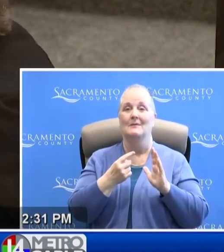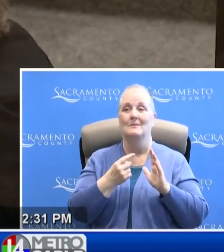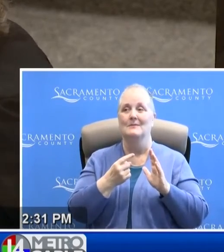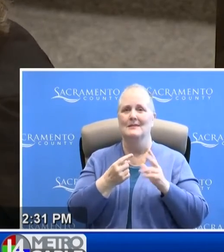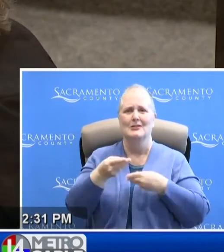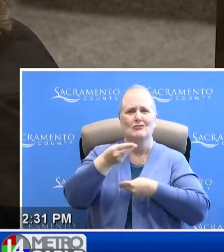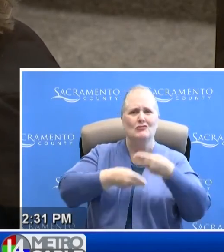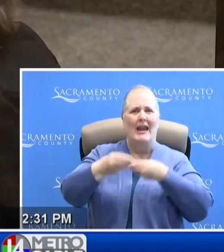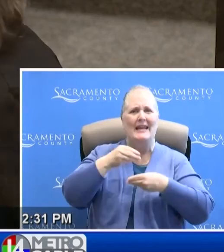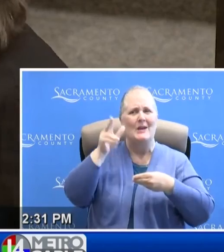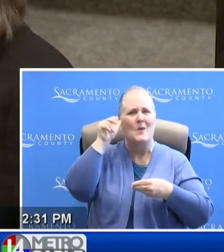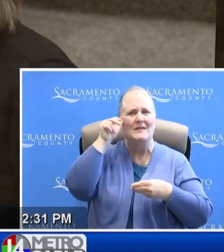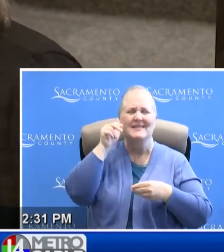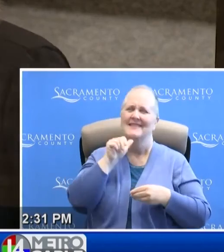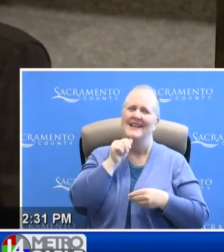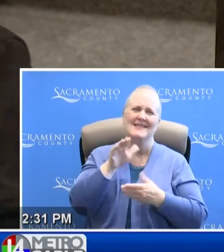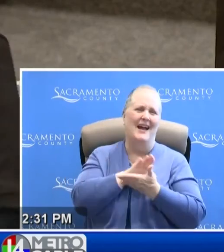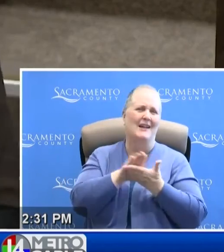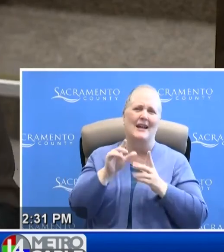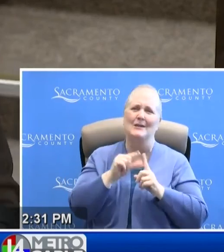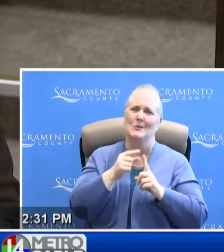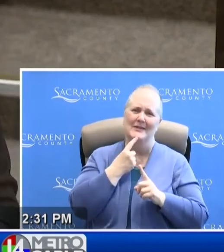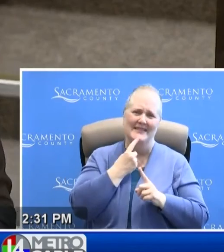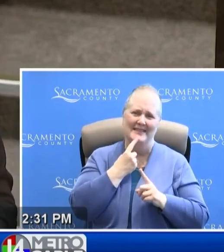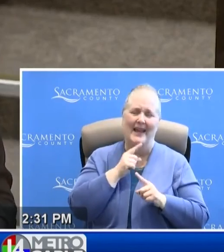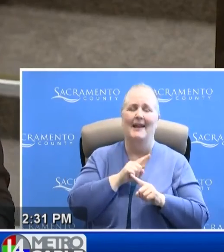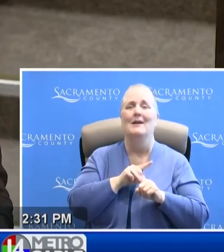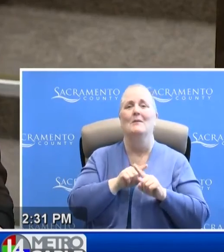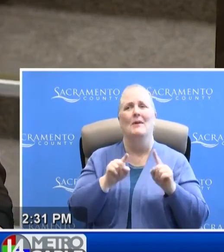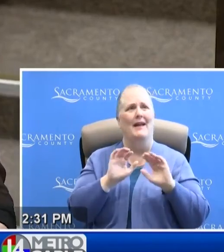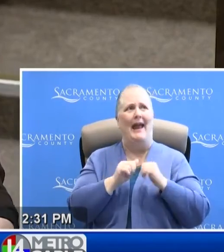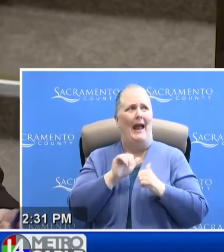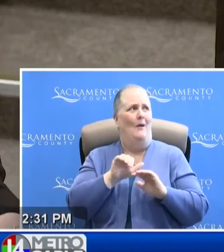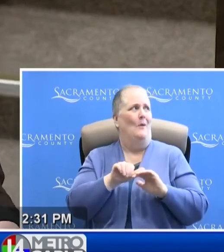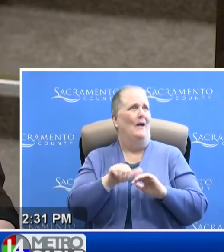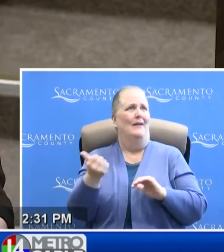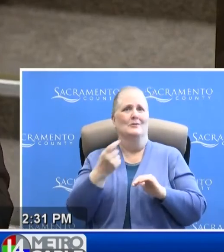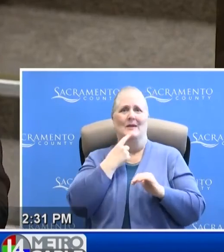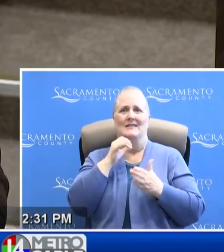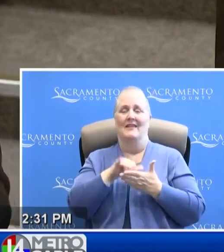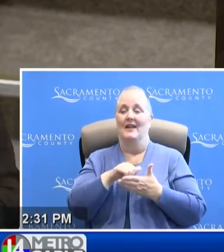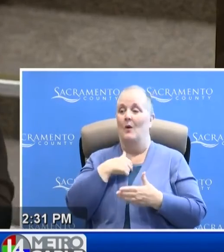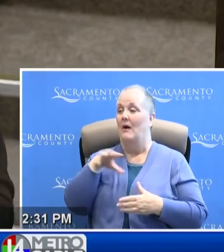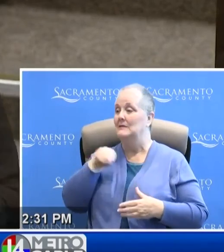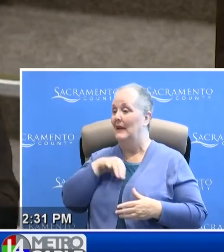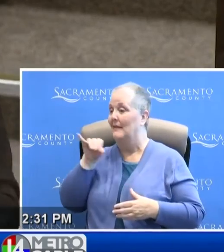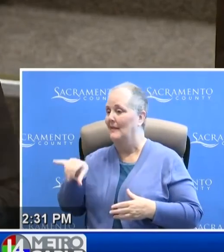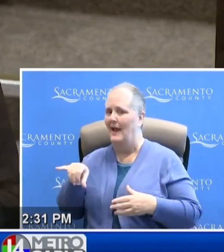which isn't a really nice word to say. But you know, how else do you say it? I'll take this, or how can we work this out?